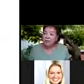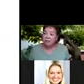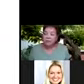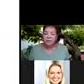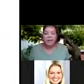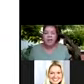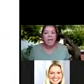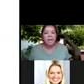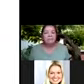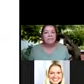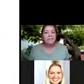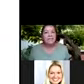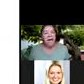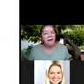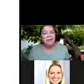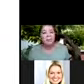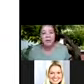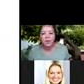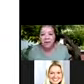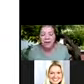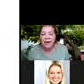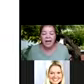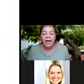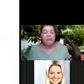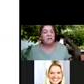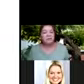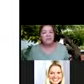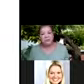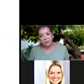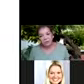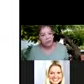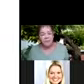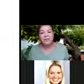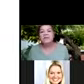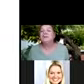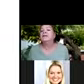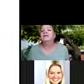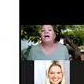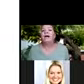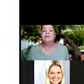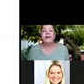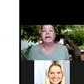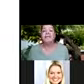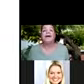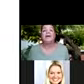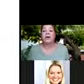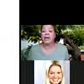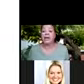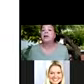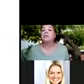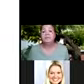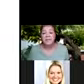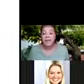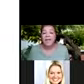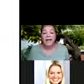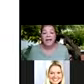First of all, as an outreach worker I'm actually the first person that usually makes contact at our camps.